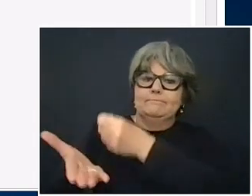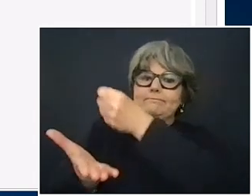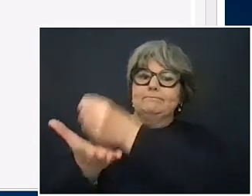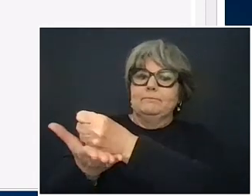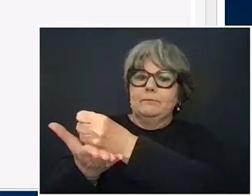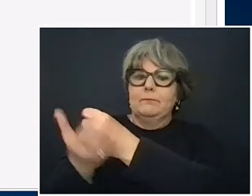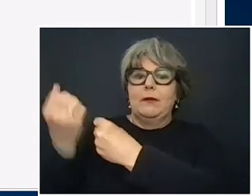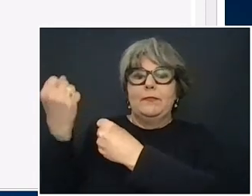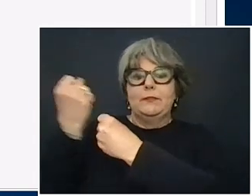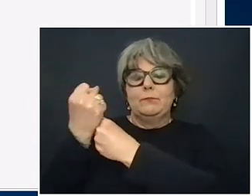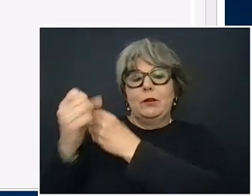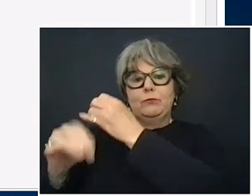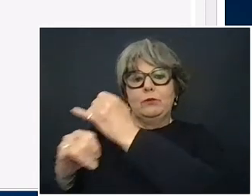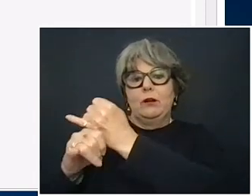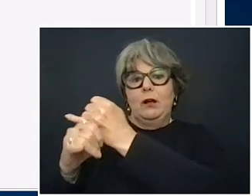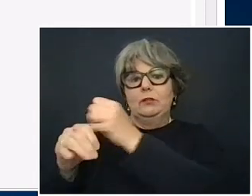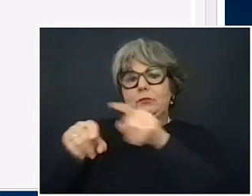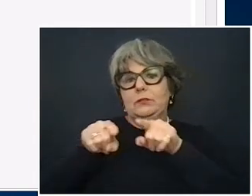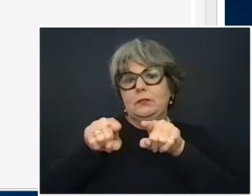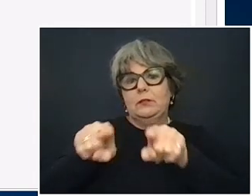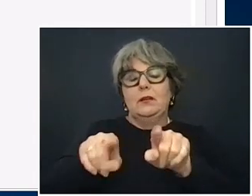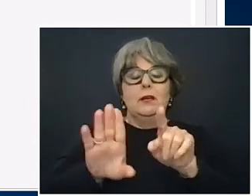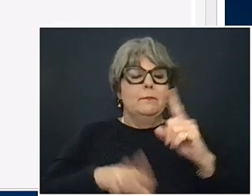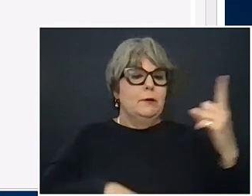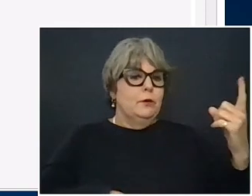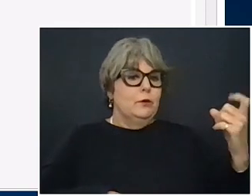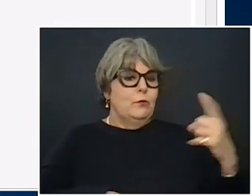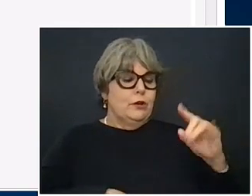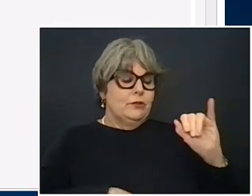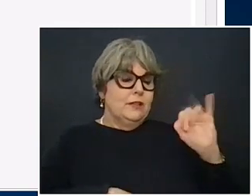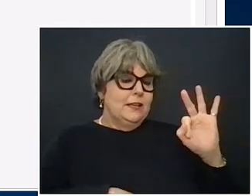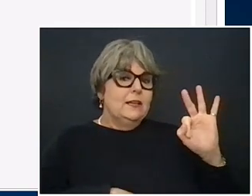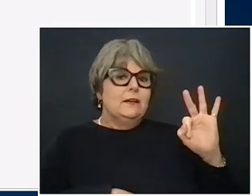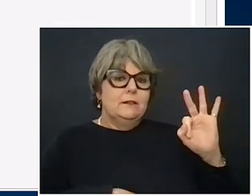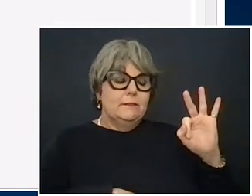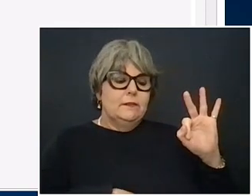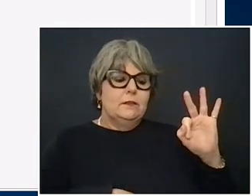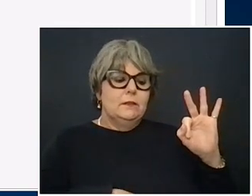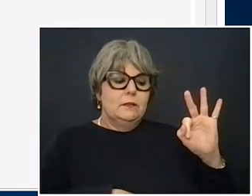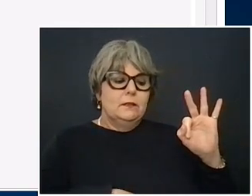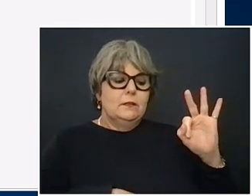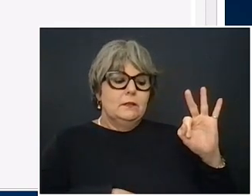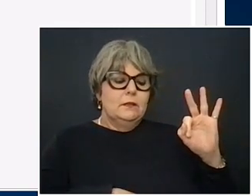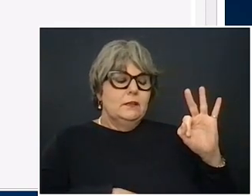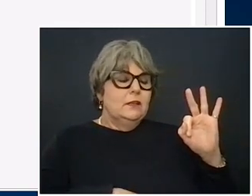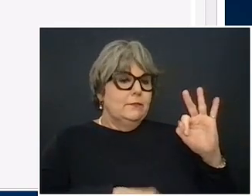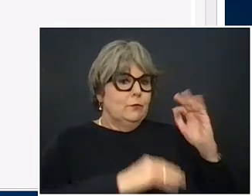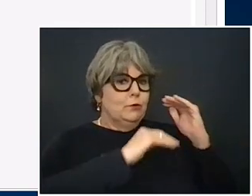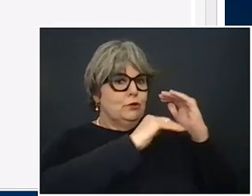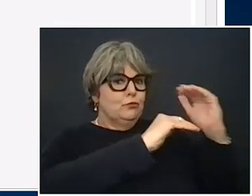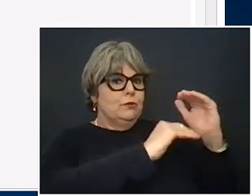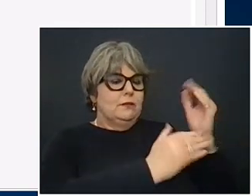institution. Your question on if it would restrict their funding from a HRSA grant.